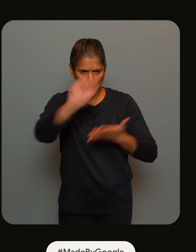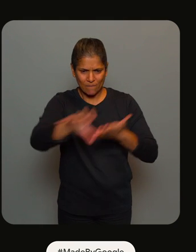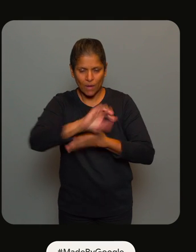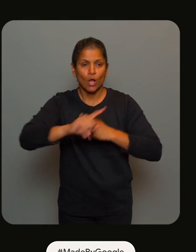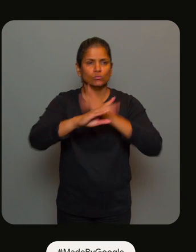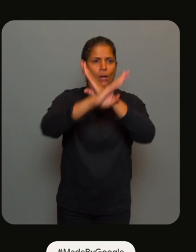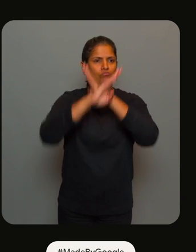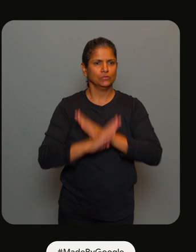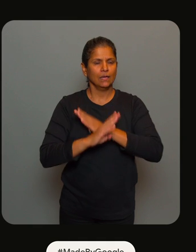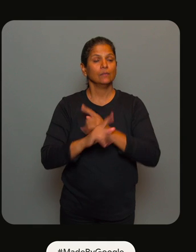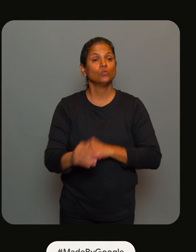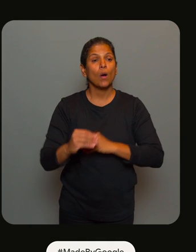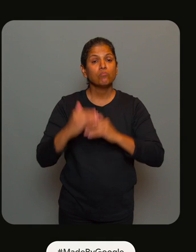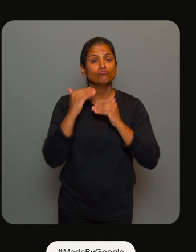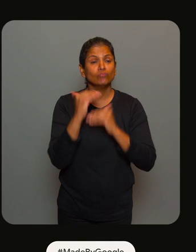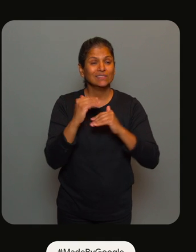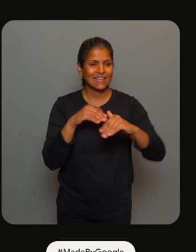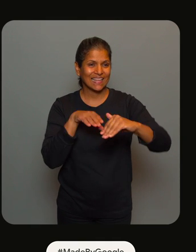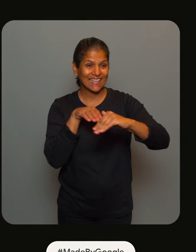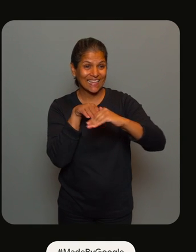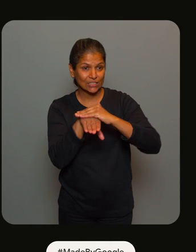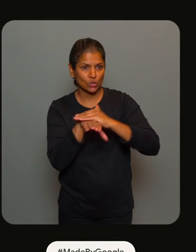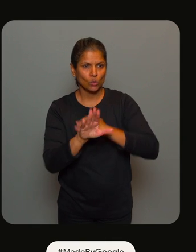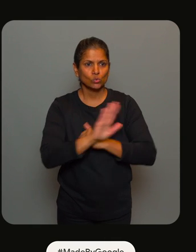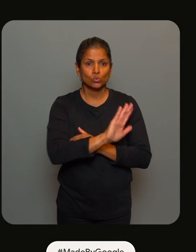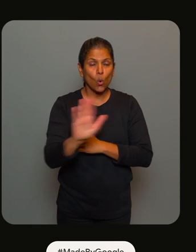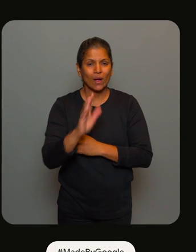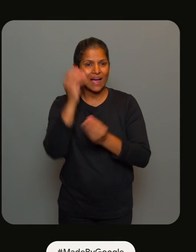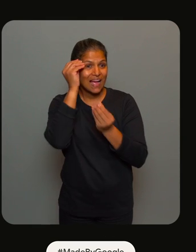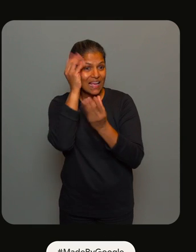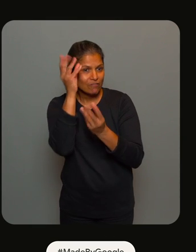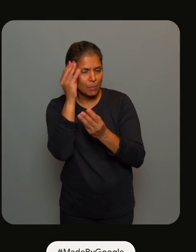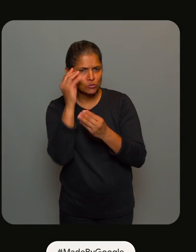like end-to-end encryption and secure enclaves.